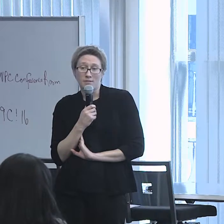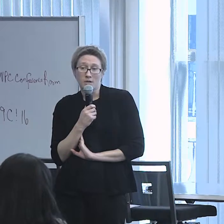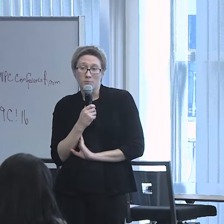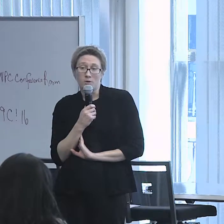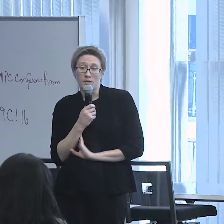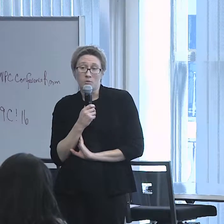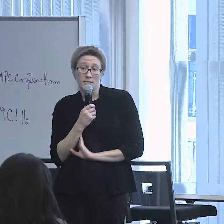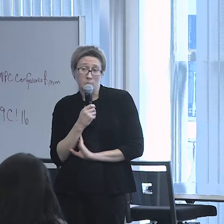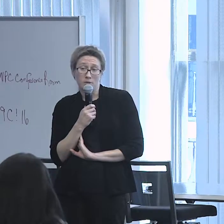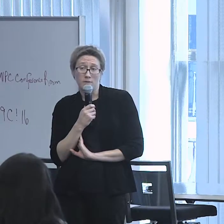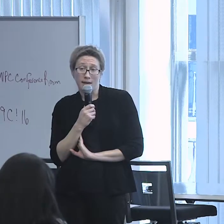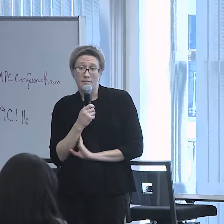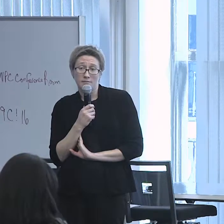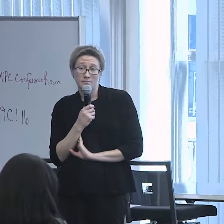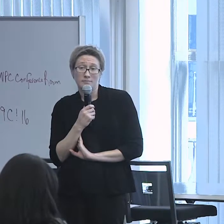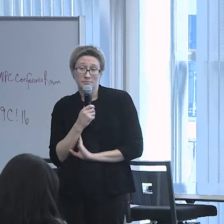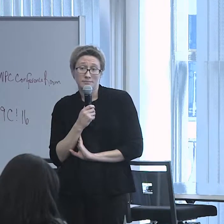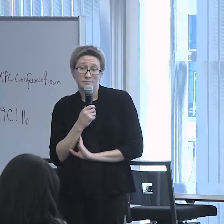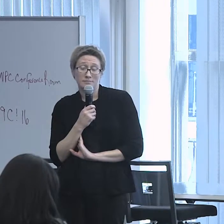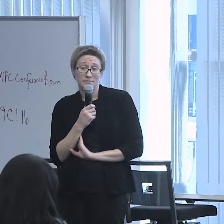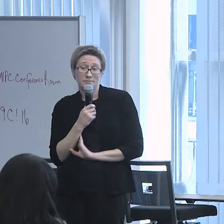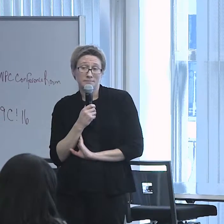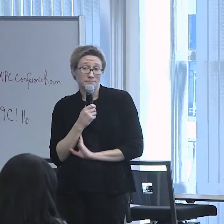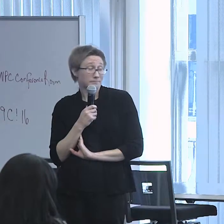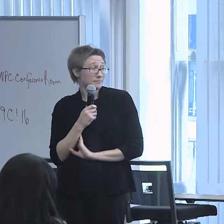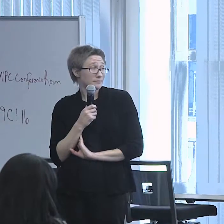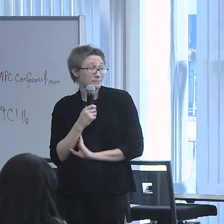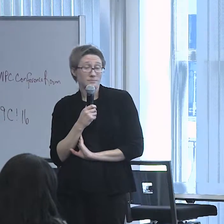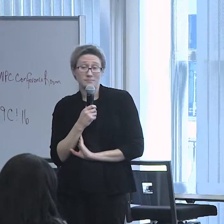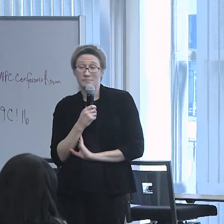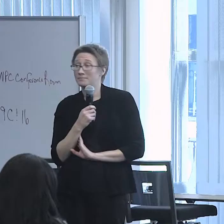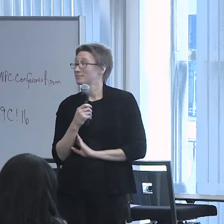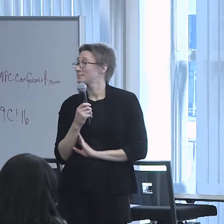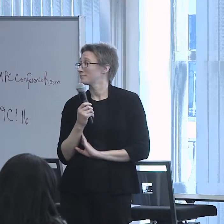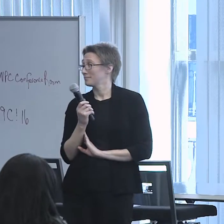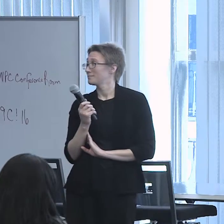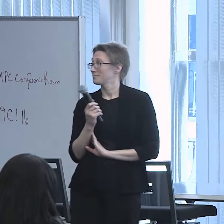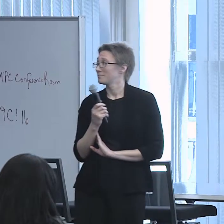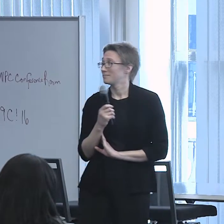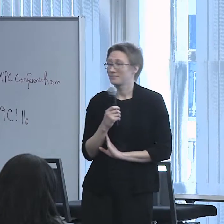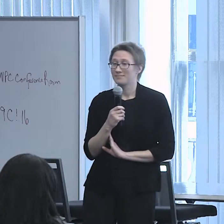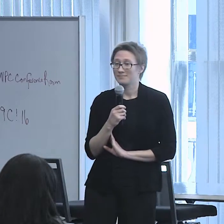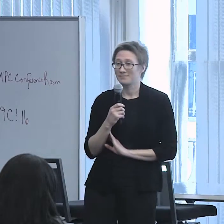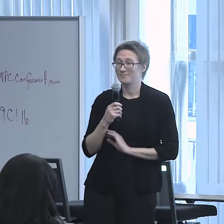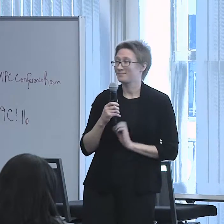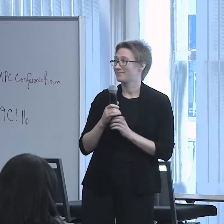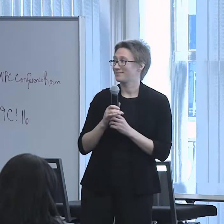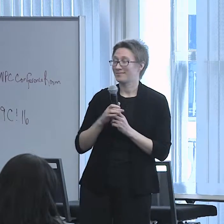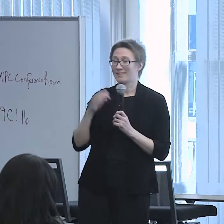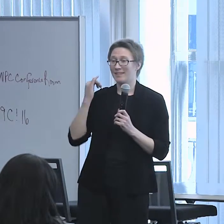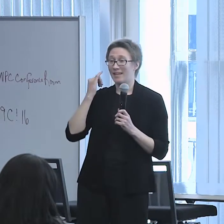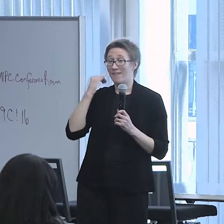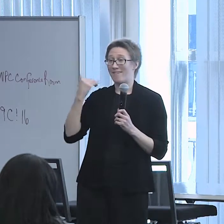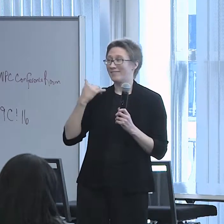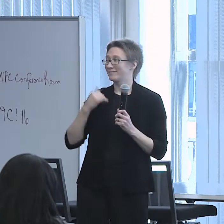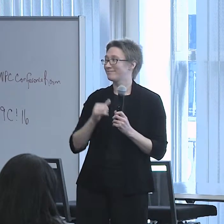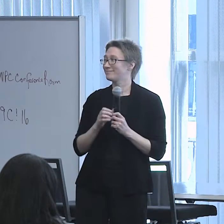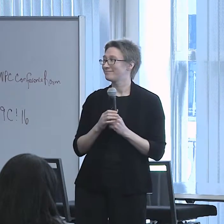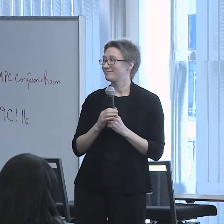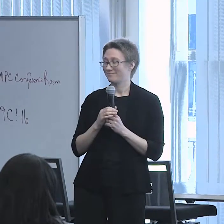around the community who would support you in that. If I have the time to do so, If I get some work while I'm going through grad school.